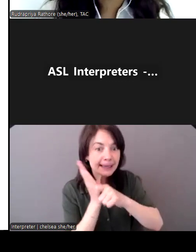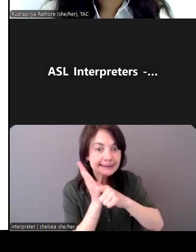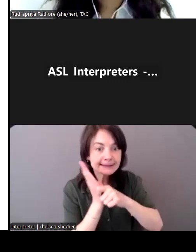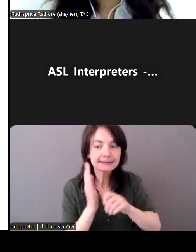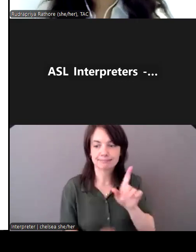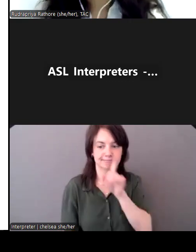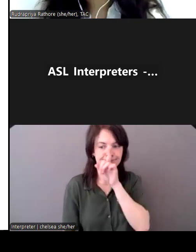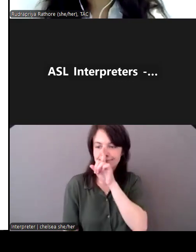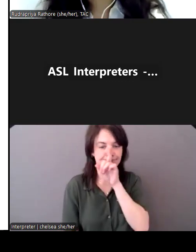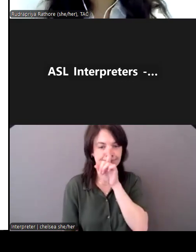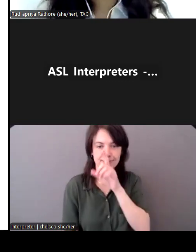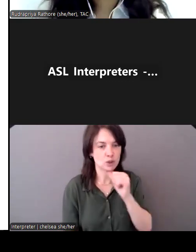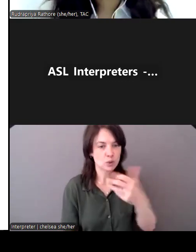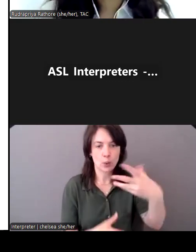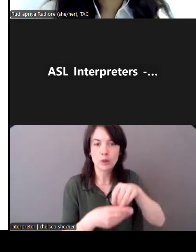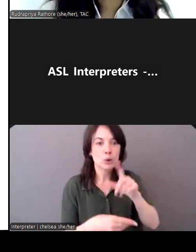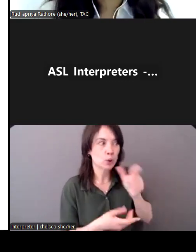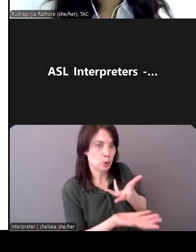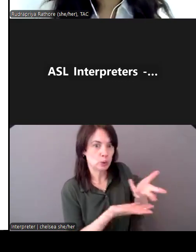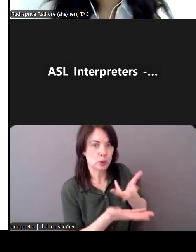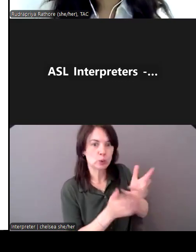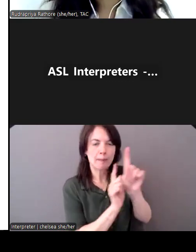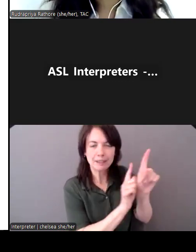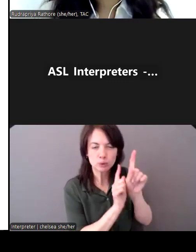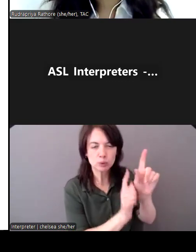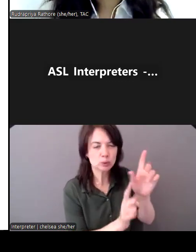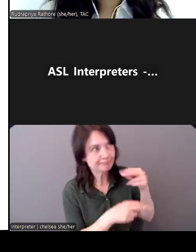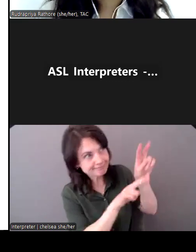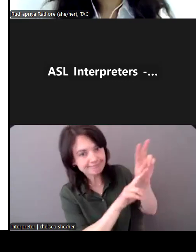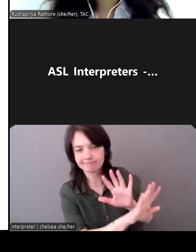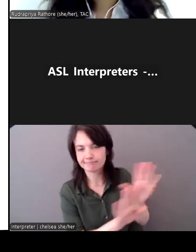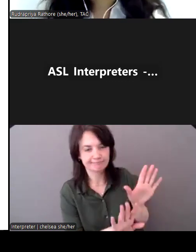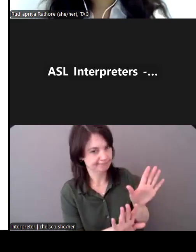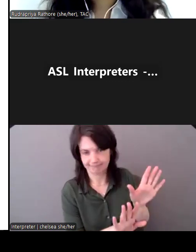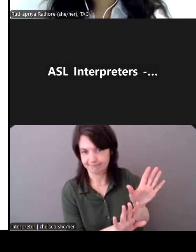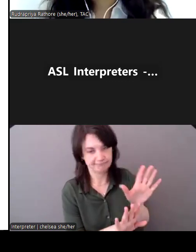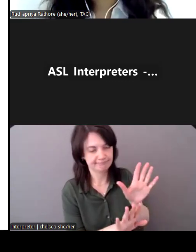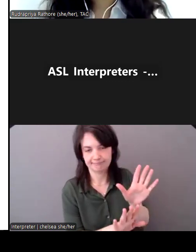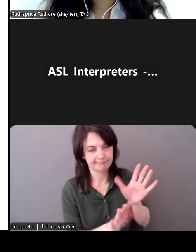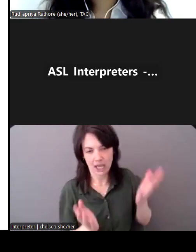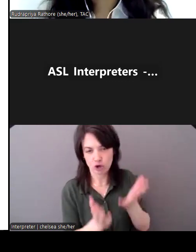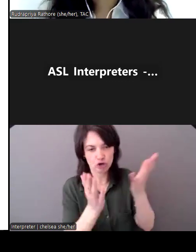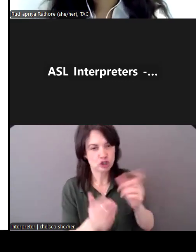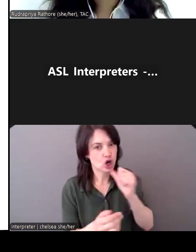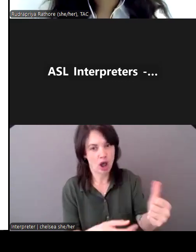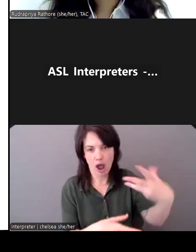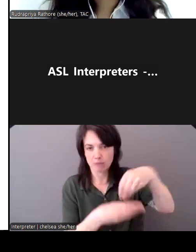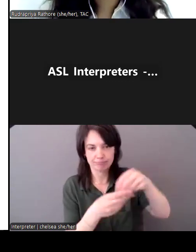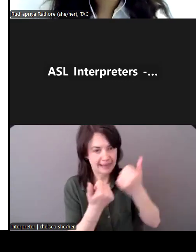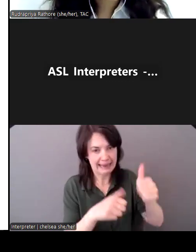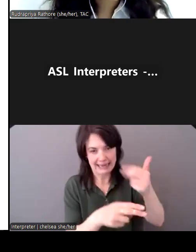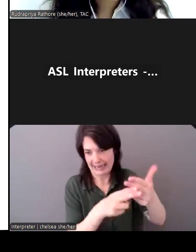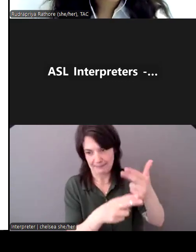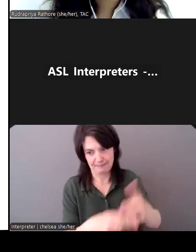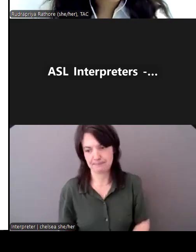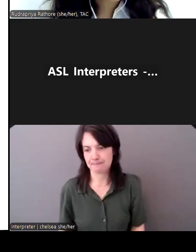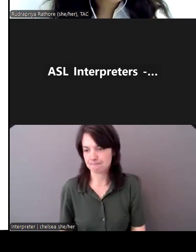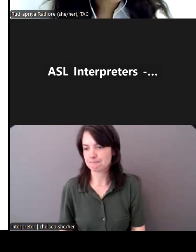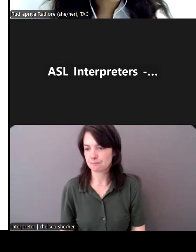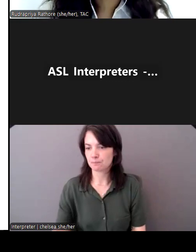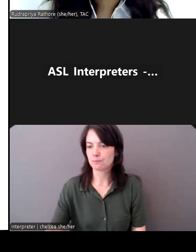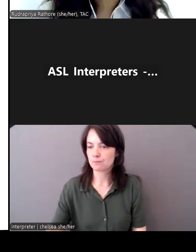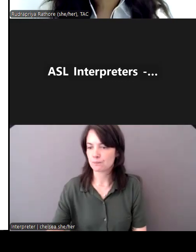um anyone that you've worked with your mentors um do not put any names in there finally you have